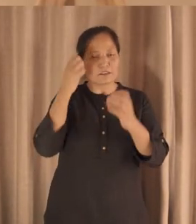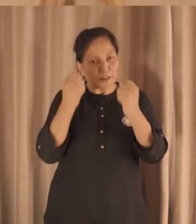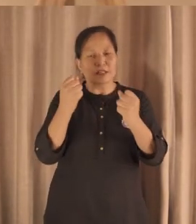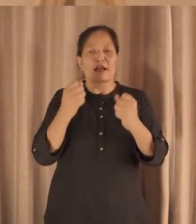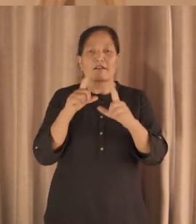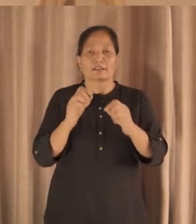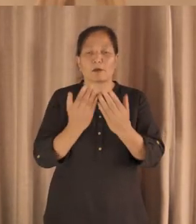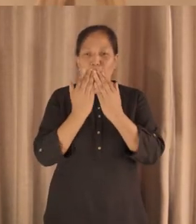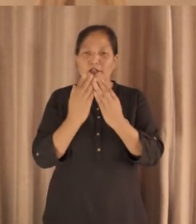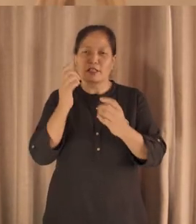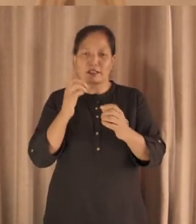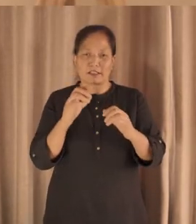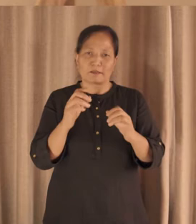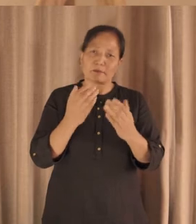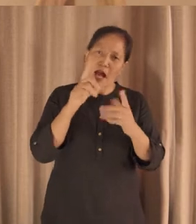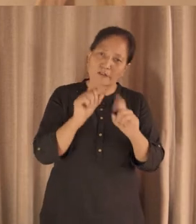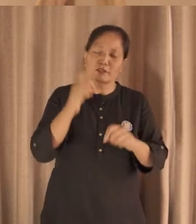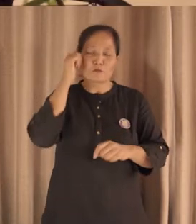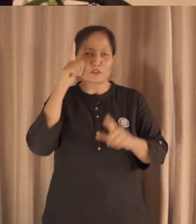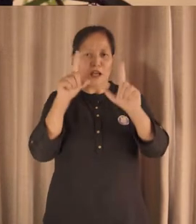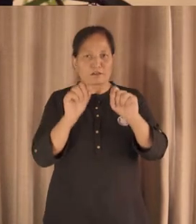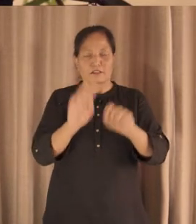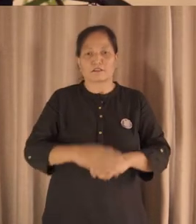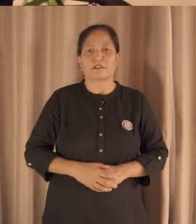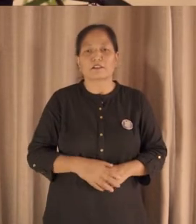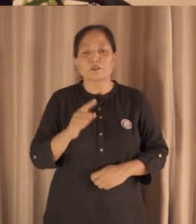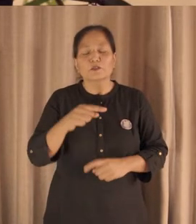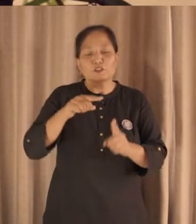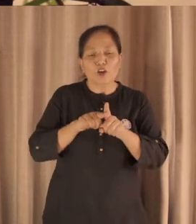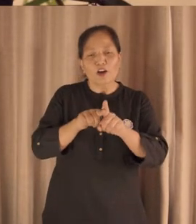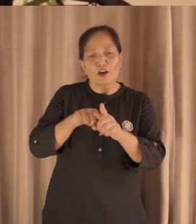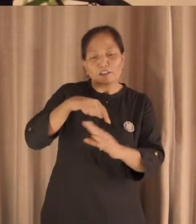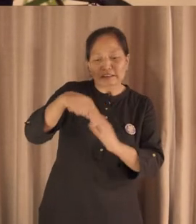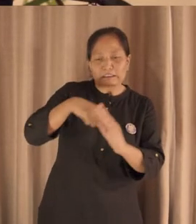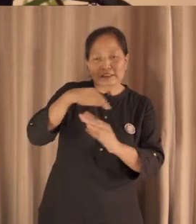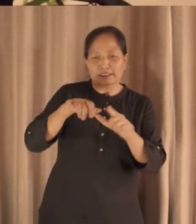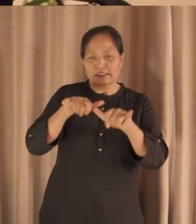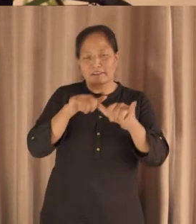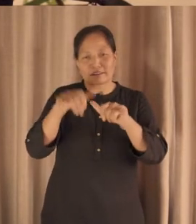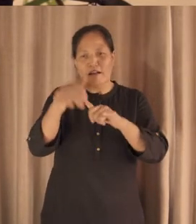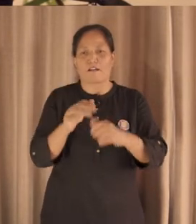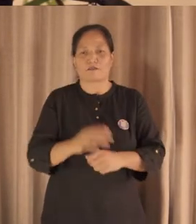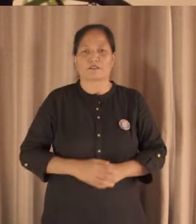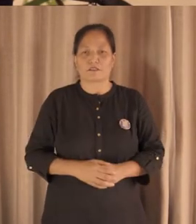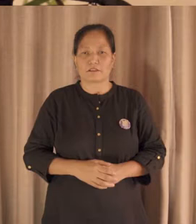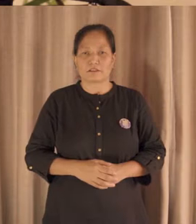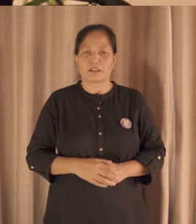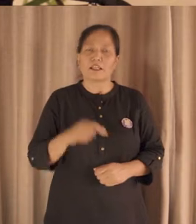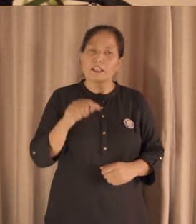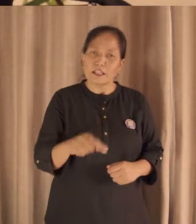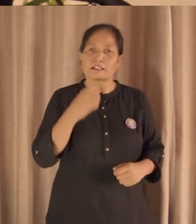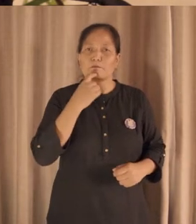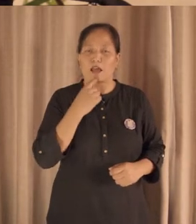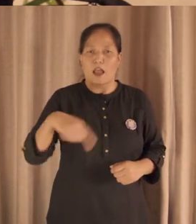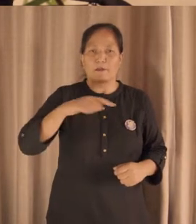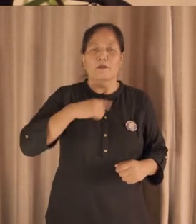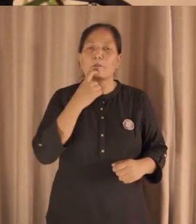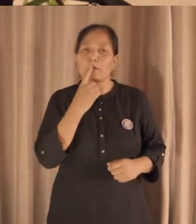Nepal. This is the manifesto of the 2007 which is also known as UNDRIP. It is the legal framework